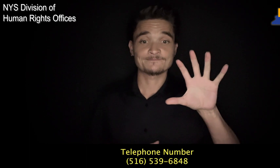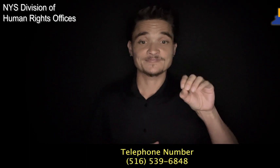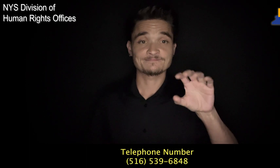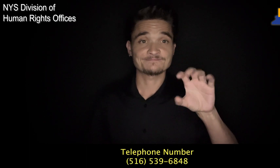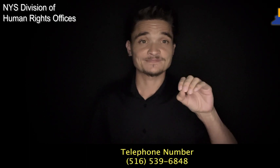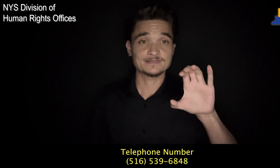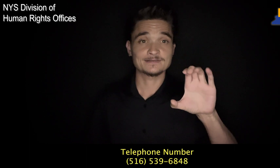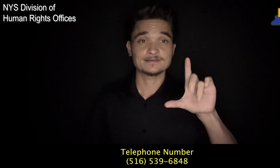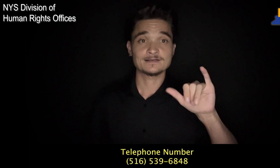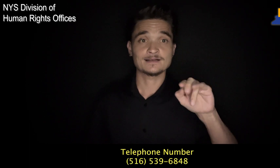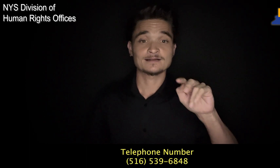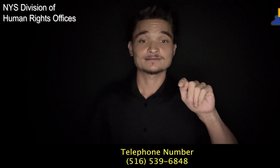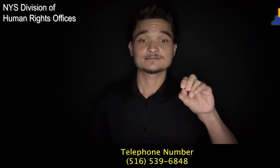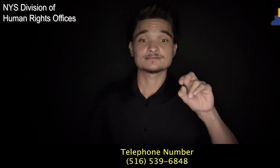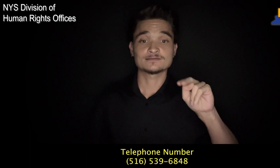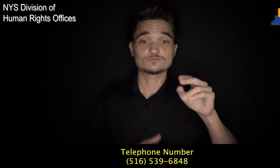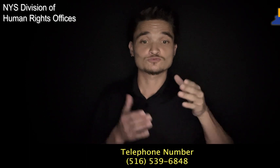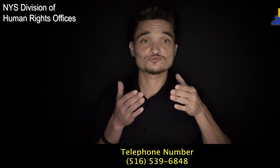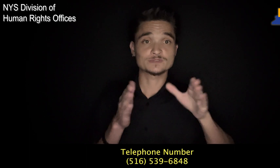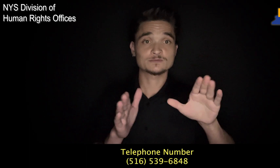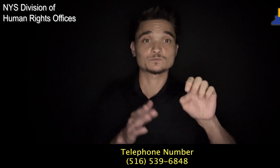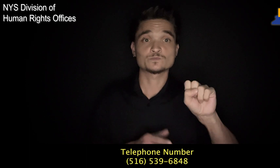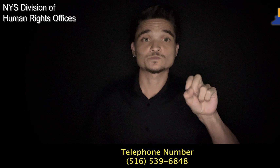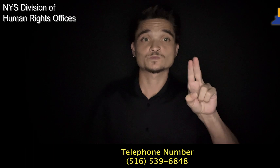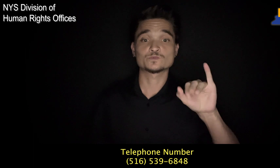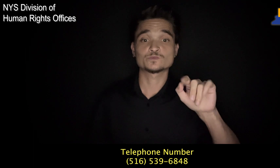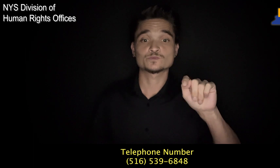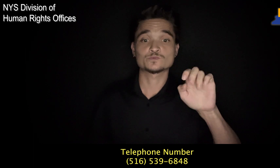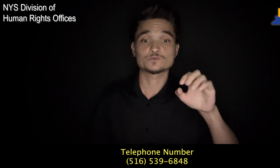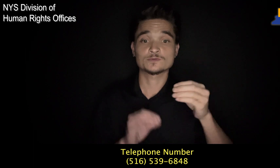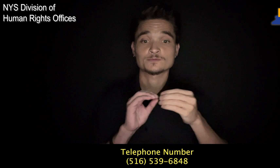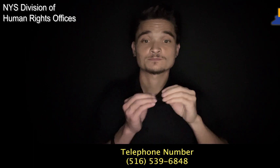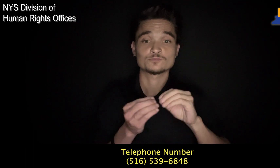Telephone Number (516) 539-6848